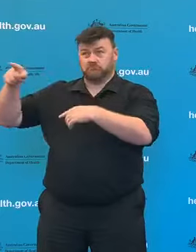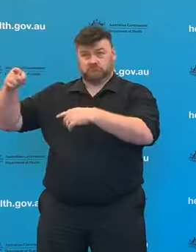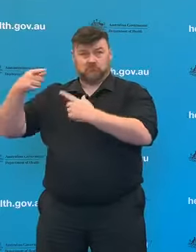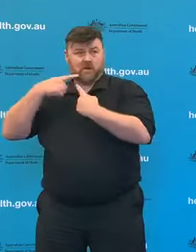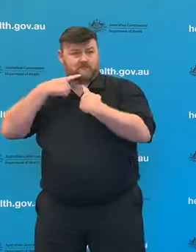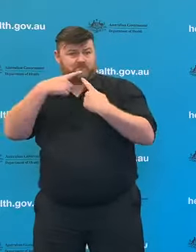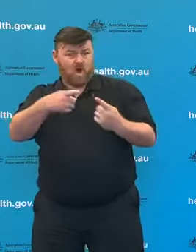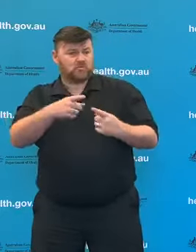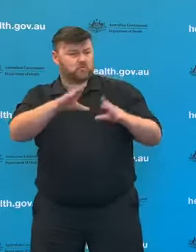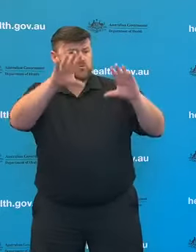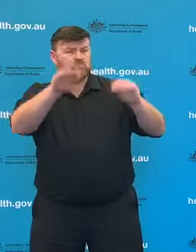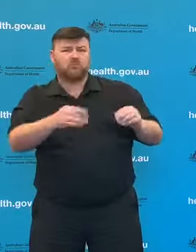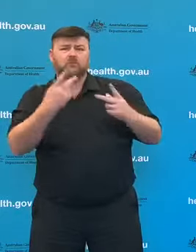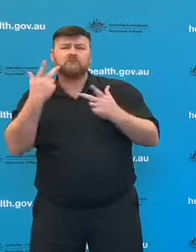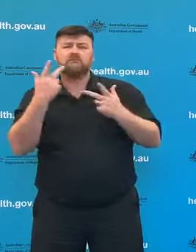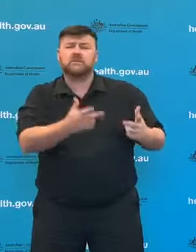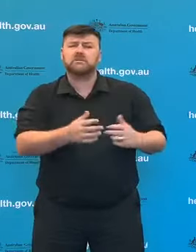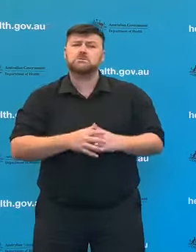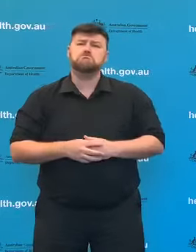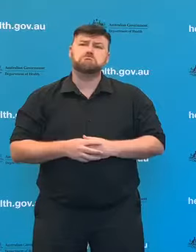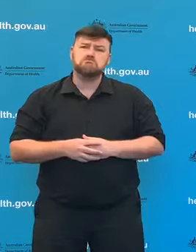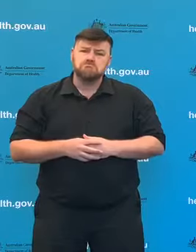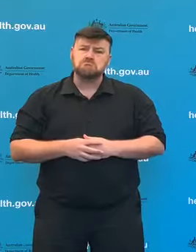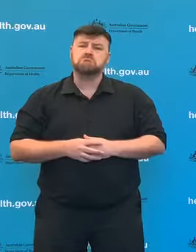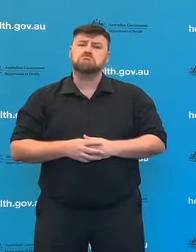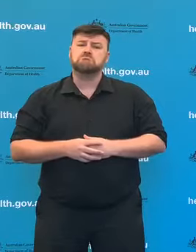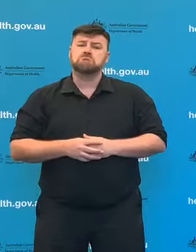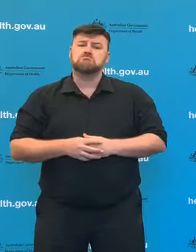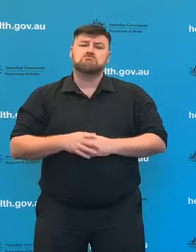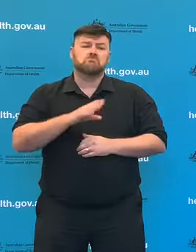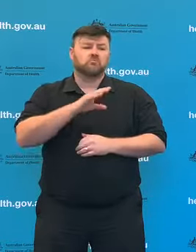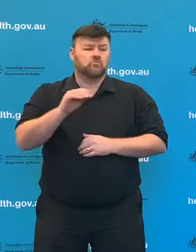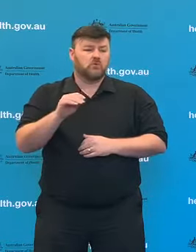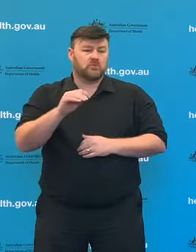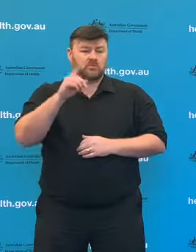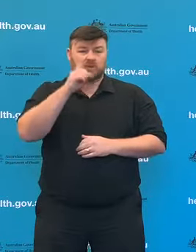of visits by the visitors from the Quality and Safety